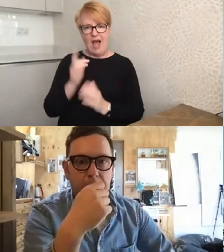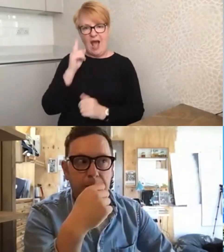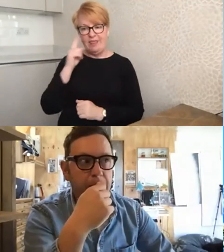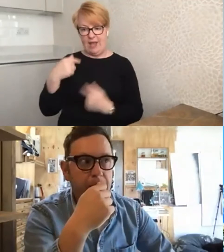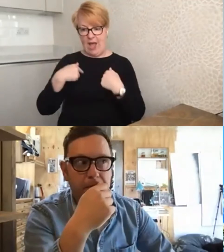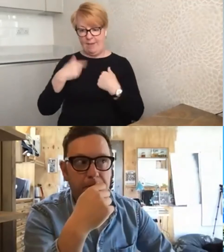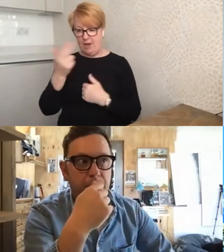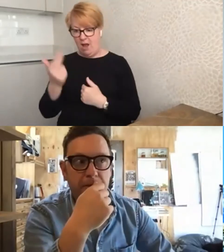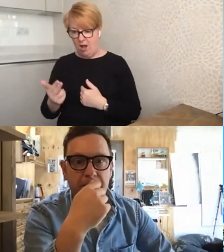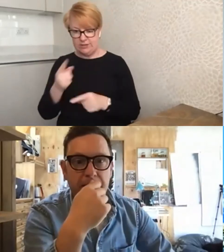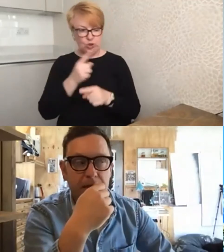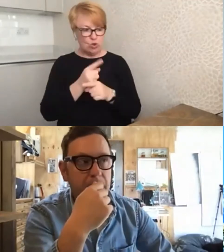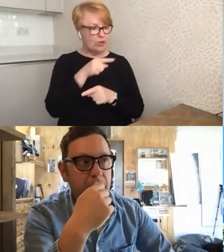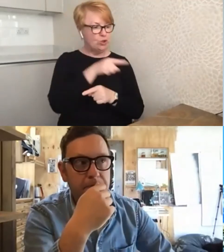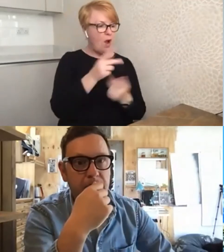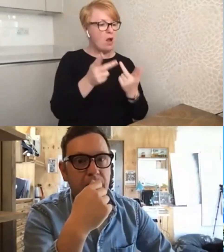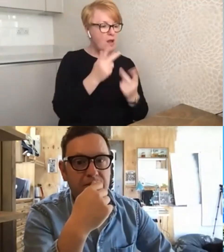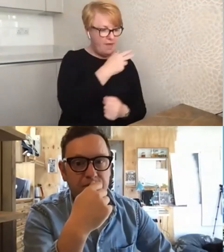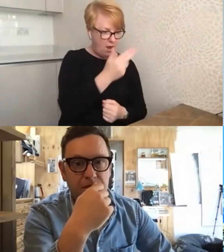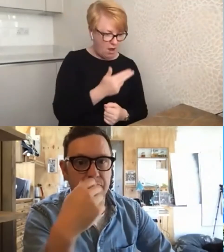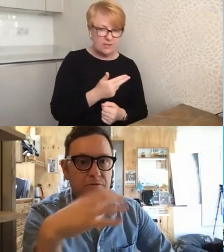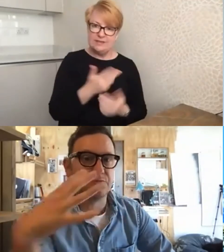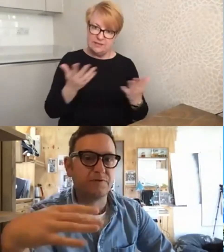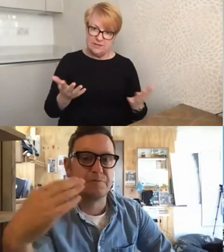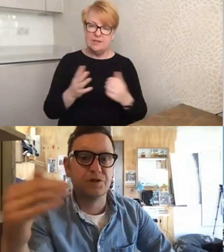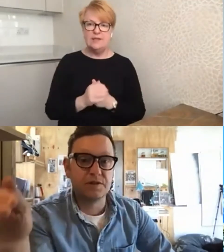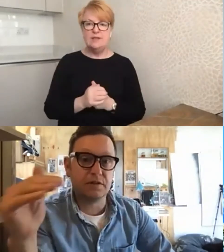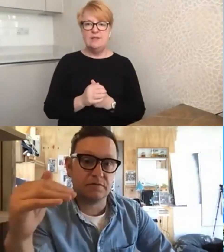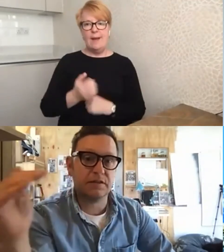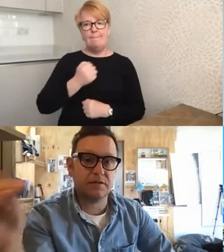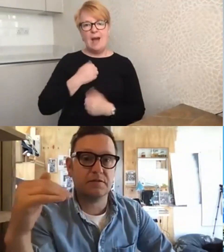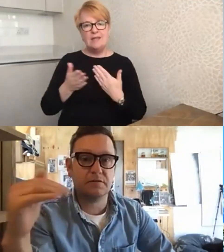But I primarily see my role as more of a producer in relation to it.